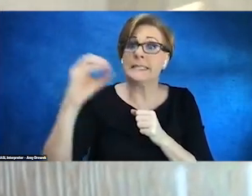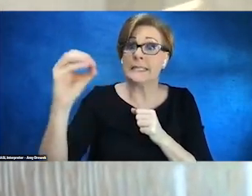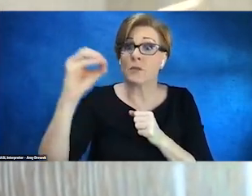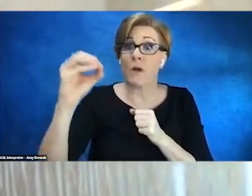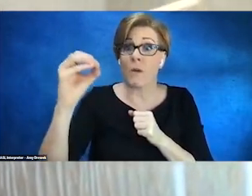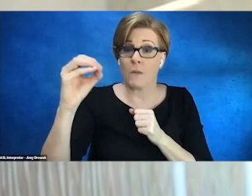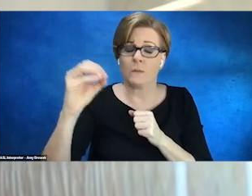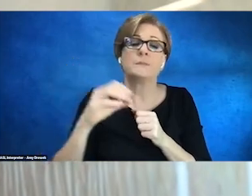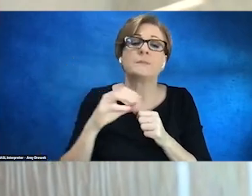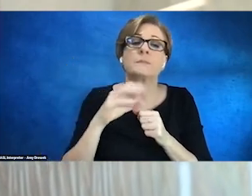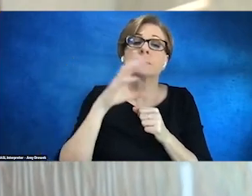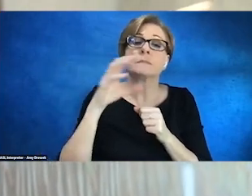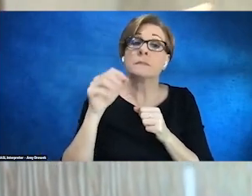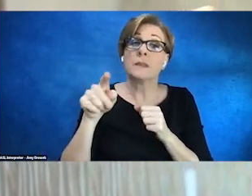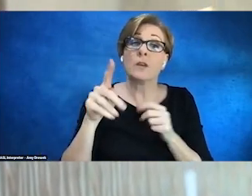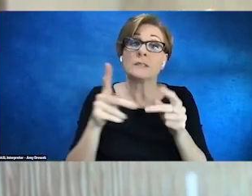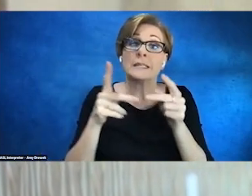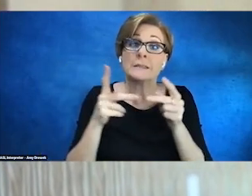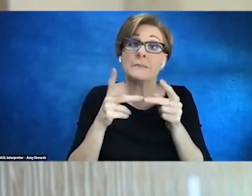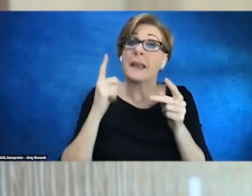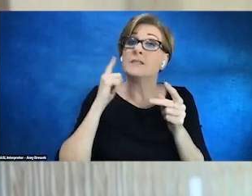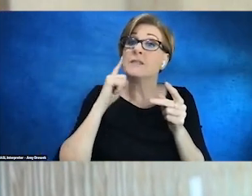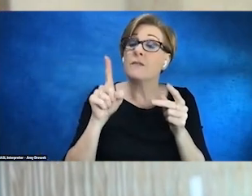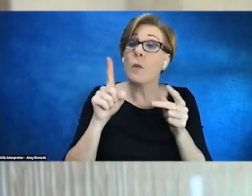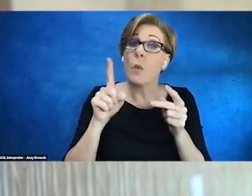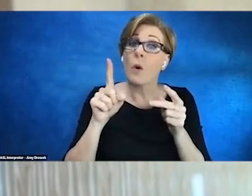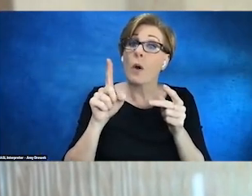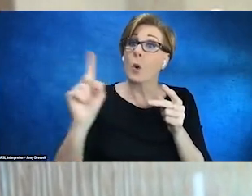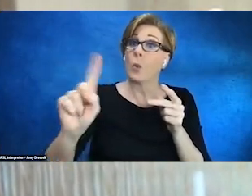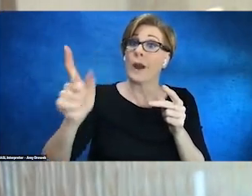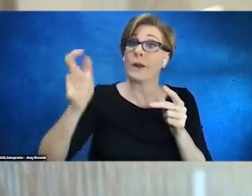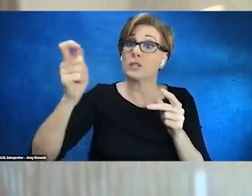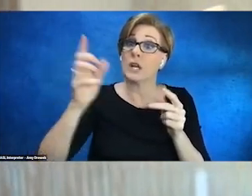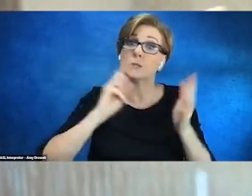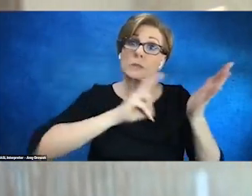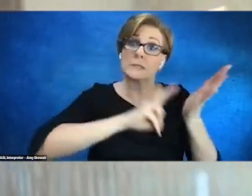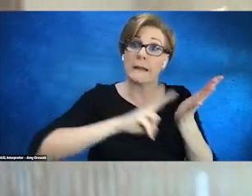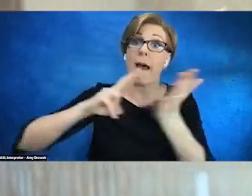a space for the inspector and the judges to sign that information they're also going to log that